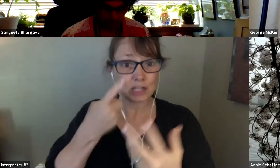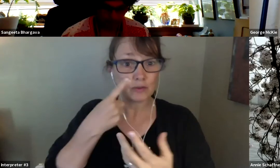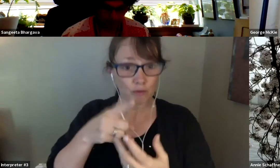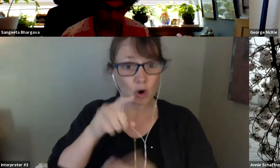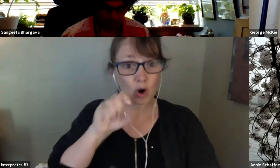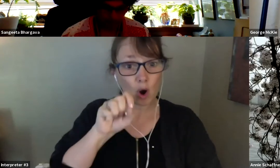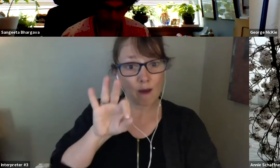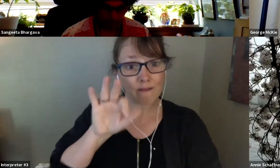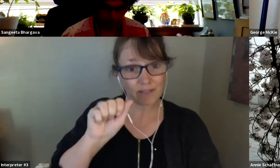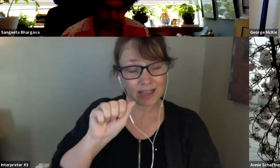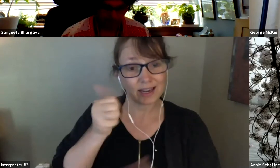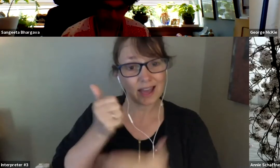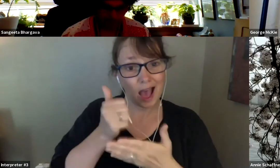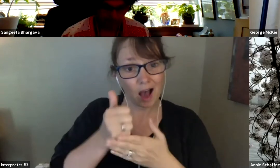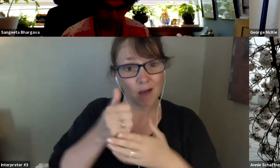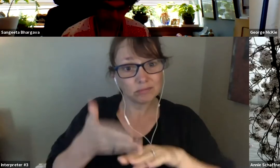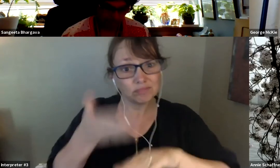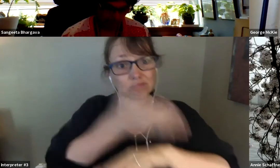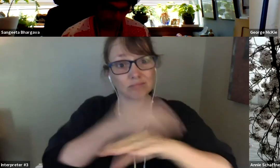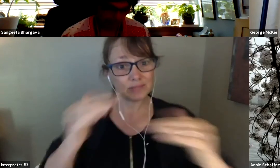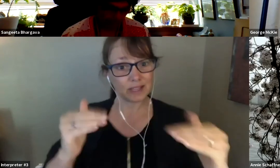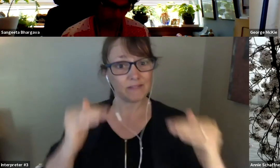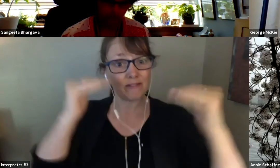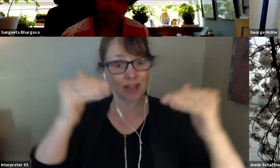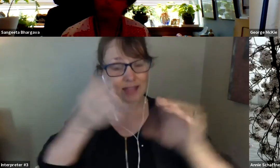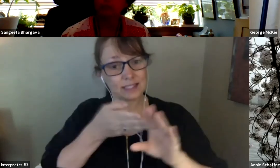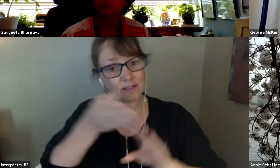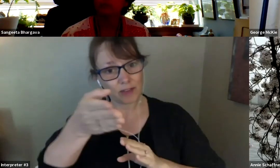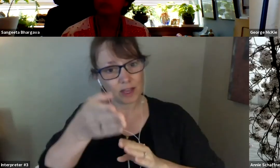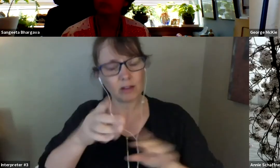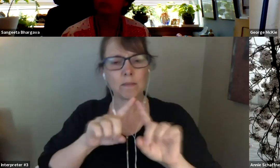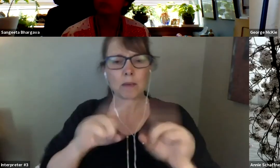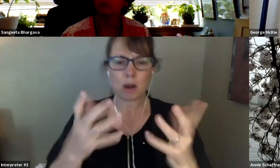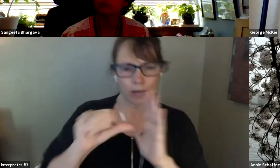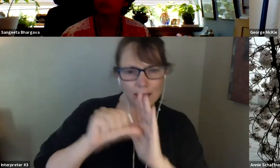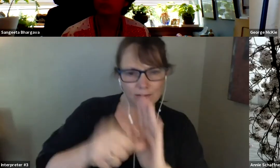the field forward. But I really applaud the emphasis on this field. This has been an area